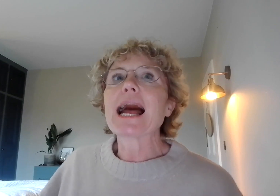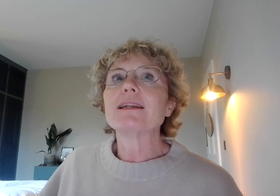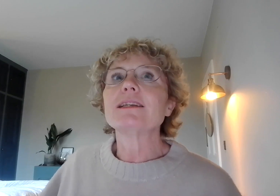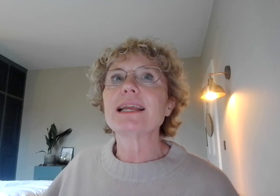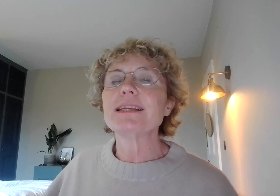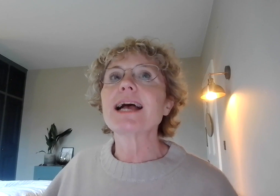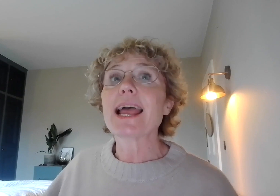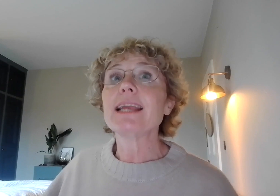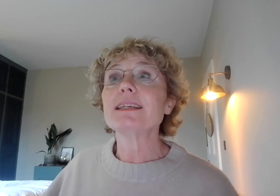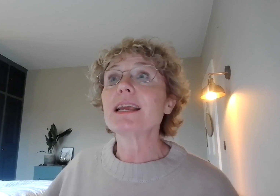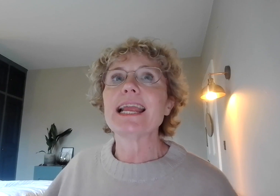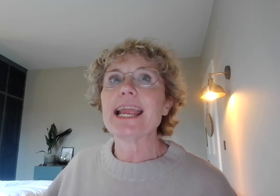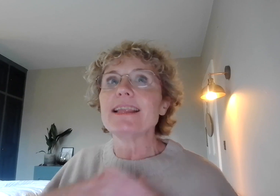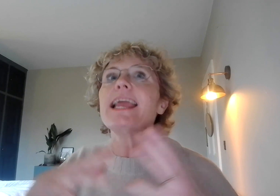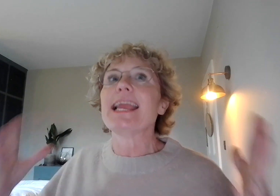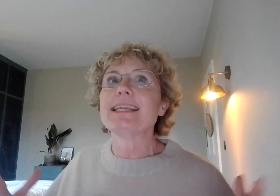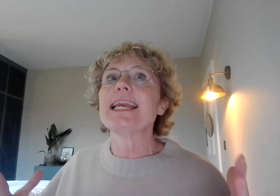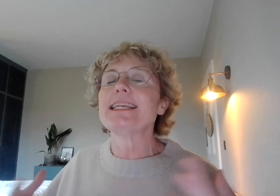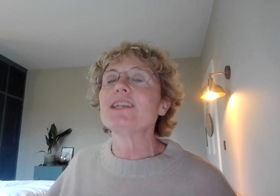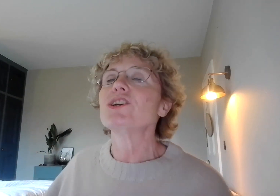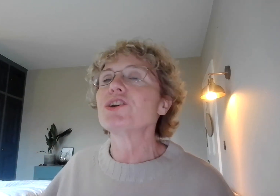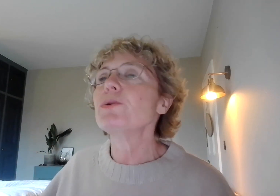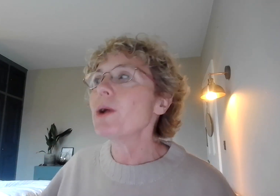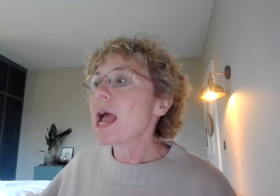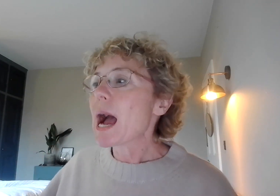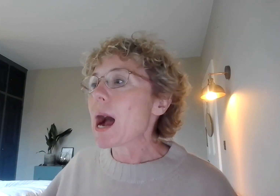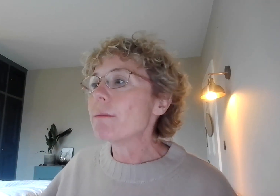And in this day and age, it is easy to do.